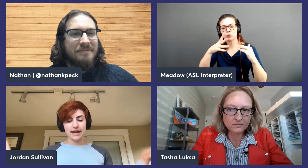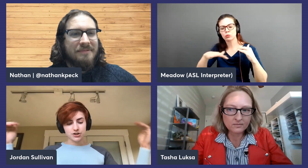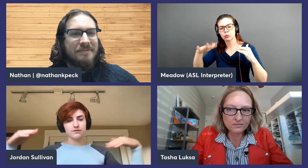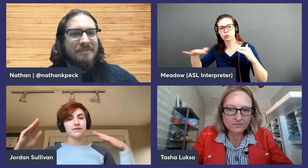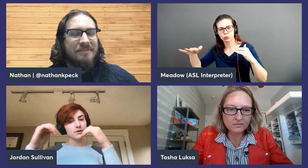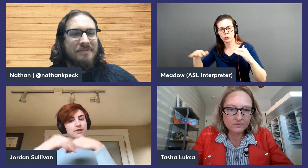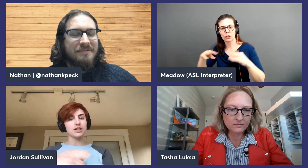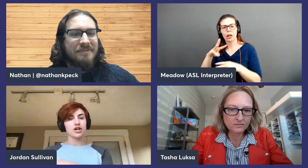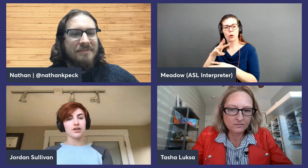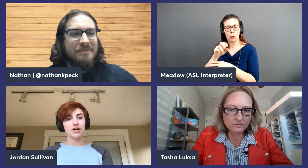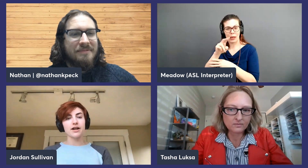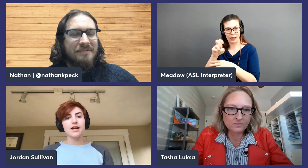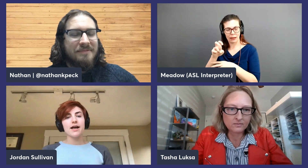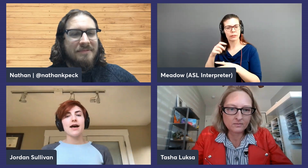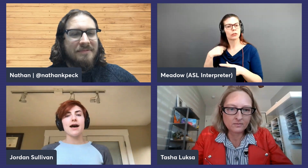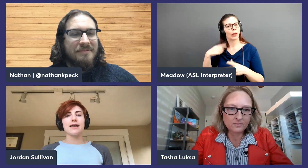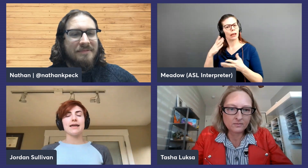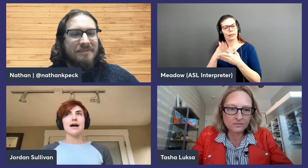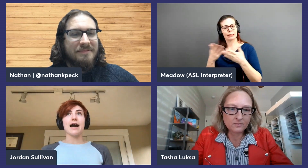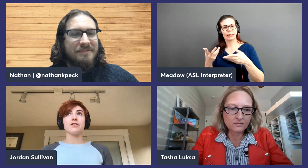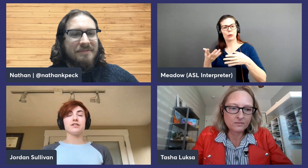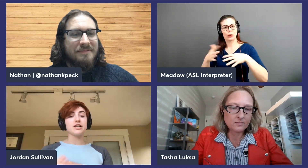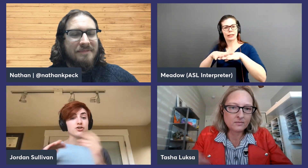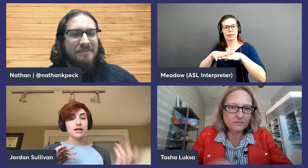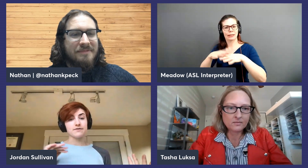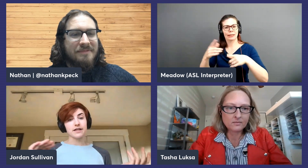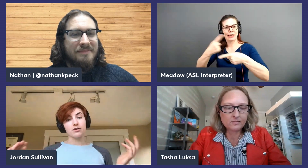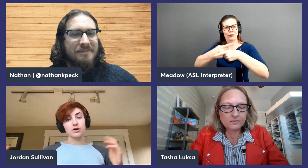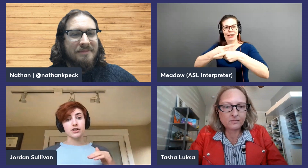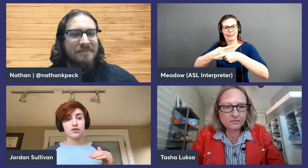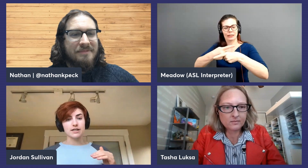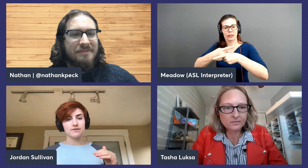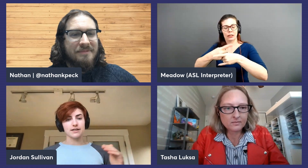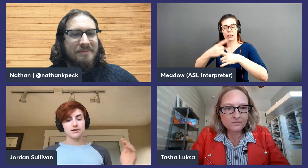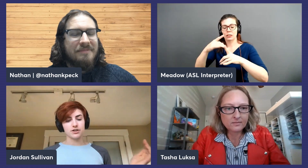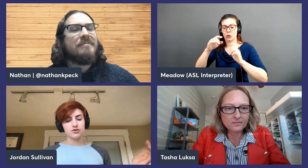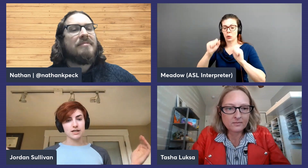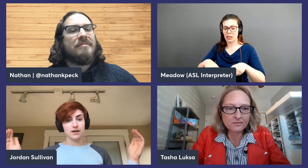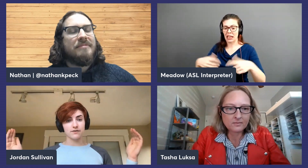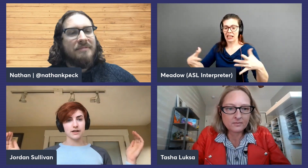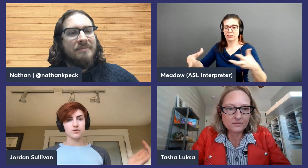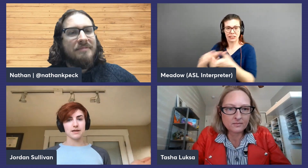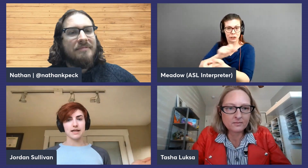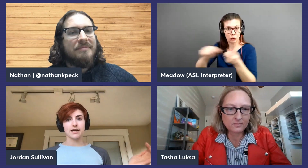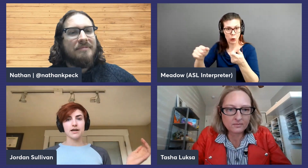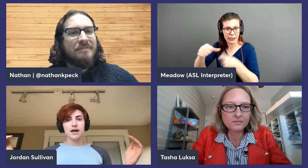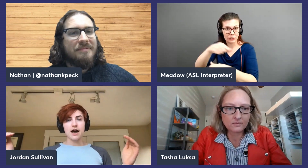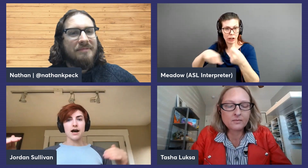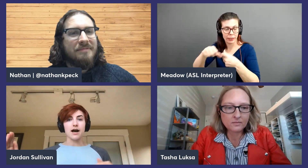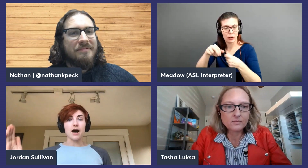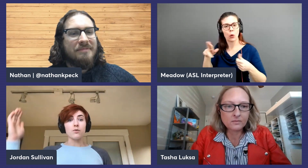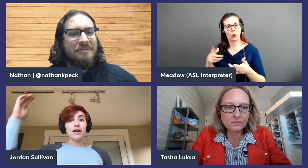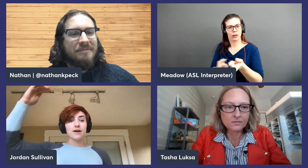that interfere with each other, either destructively or constructively. So destructive interference would be like a wave